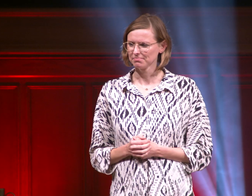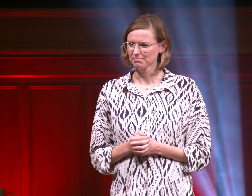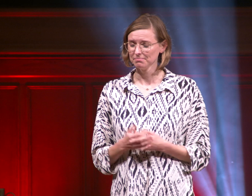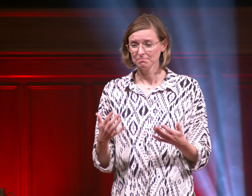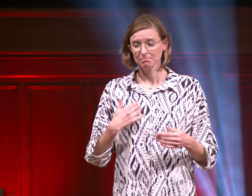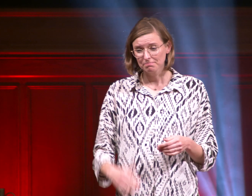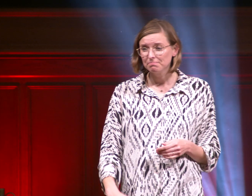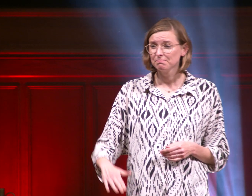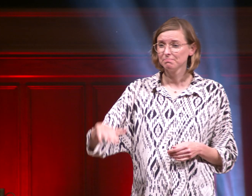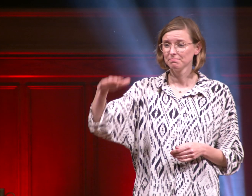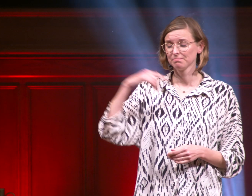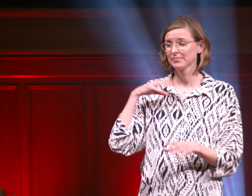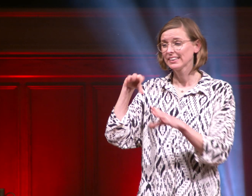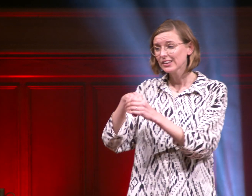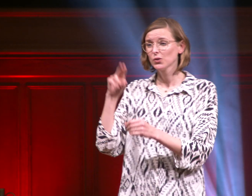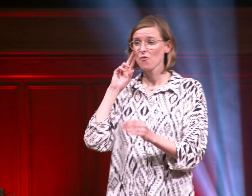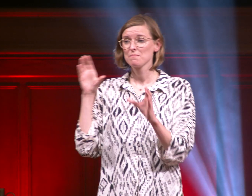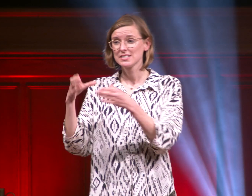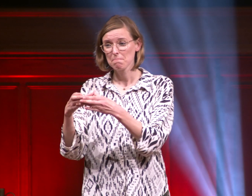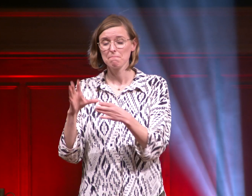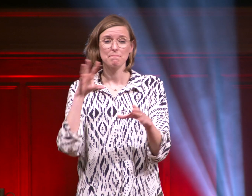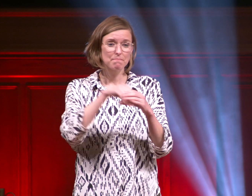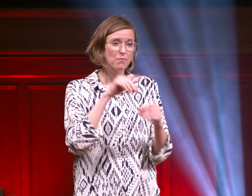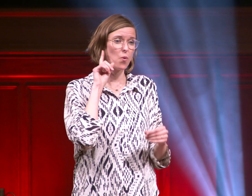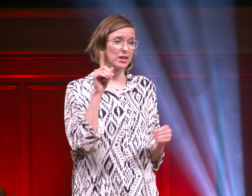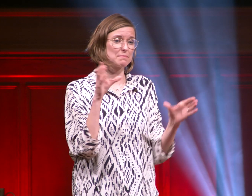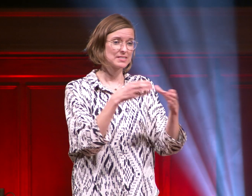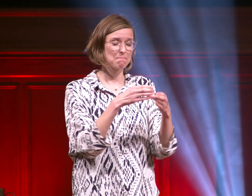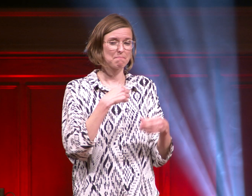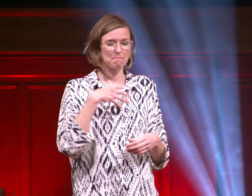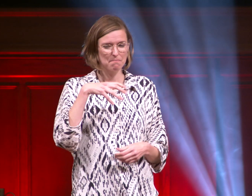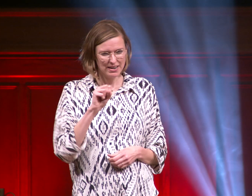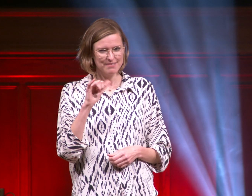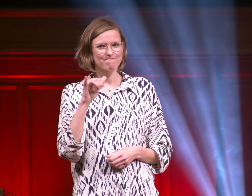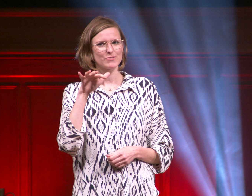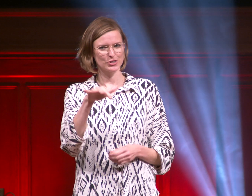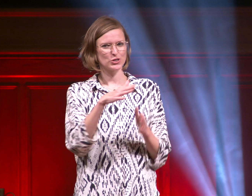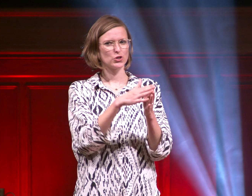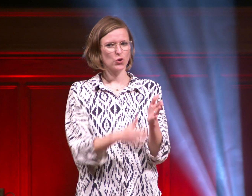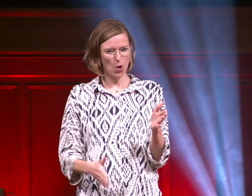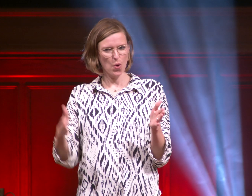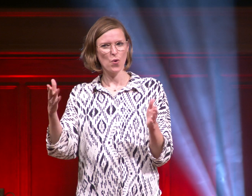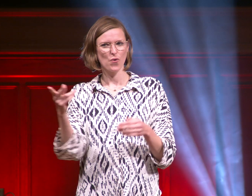and communicate without limitations. I grew up in both the deaf and the hearing world,